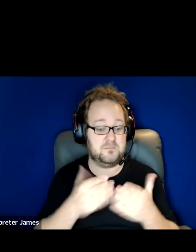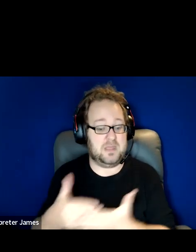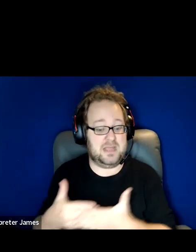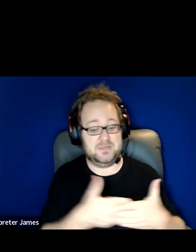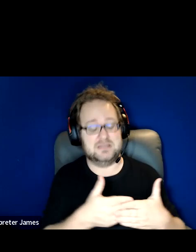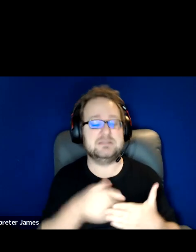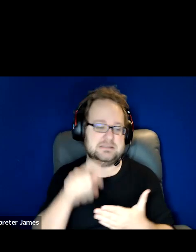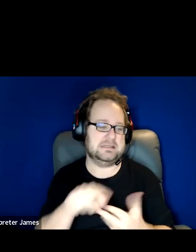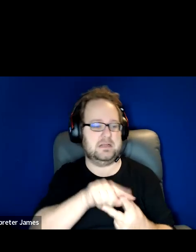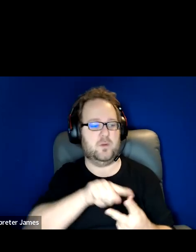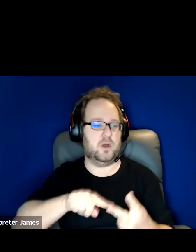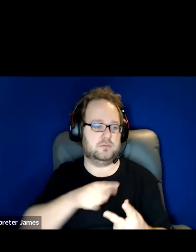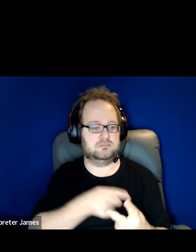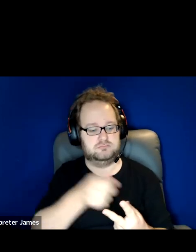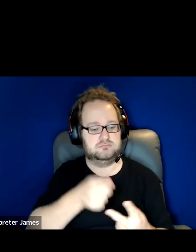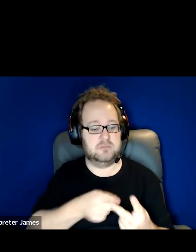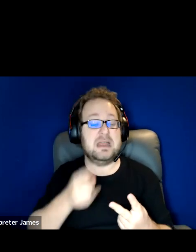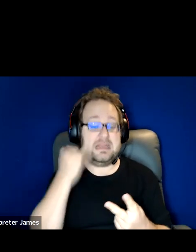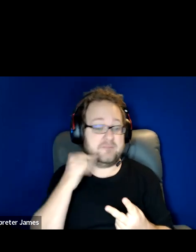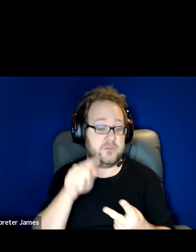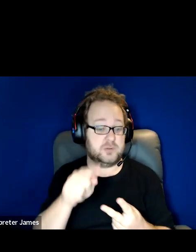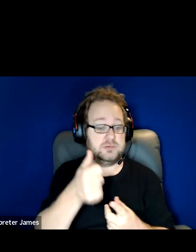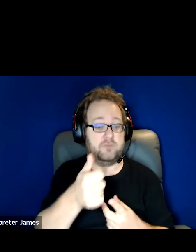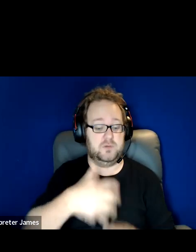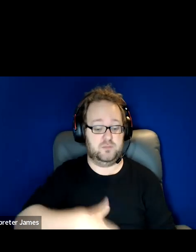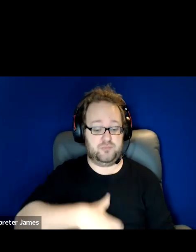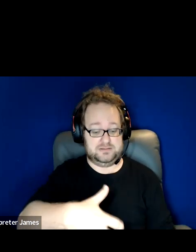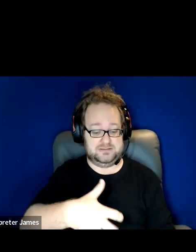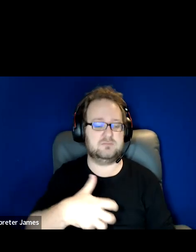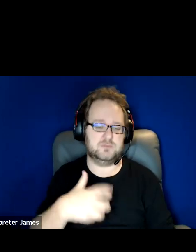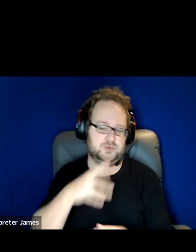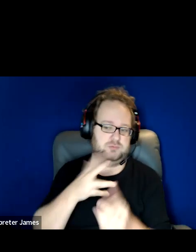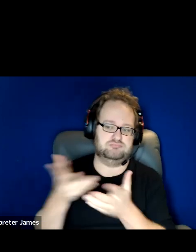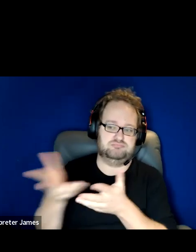these two options and if you' re pregnant, talk to your healthcare provider about which option is best for you